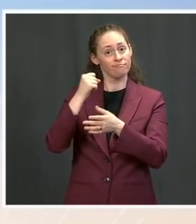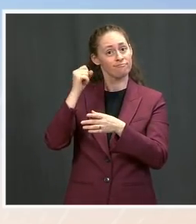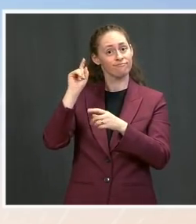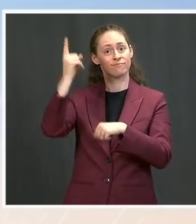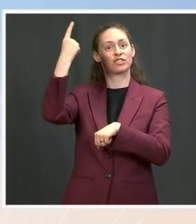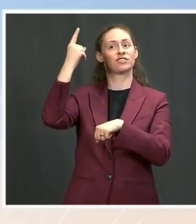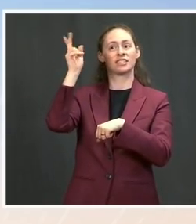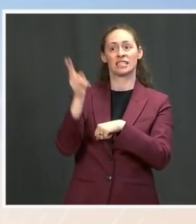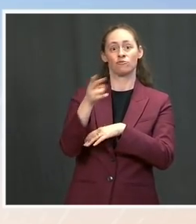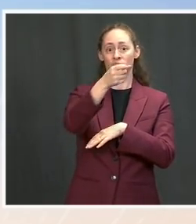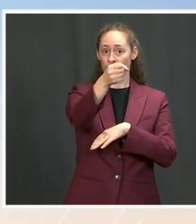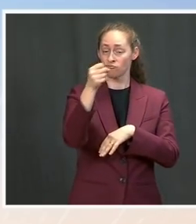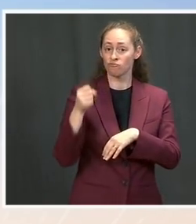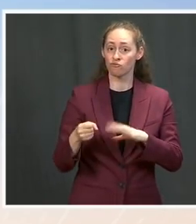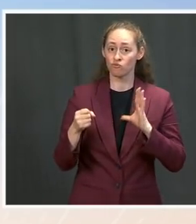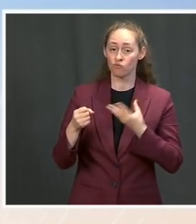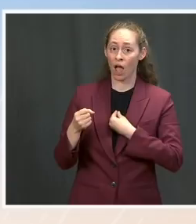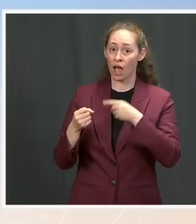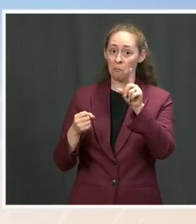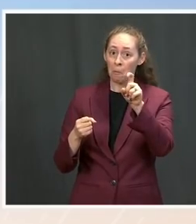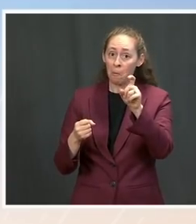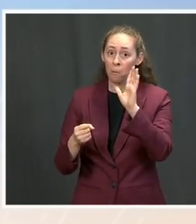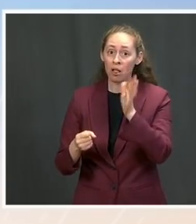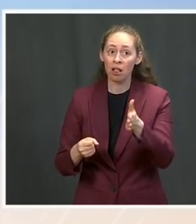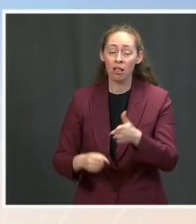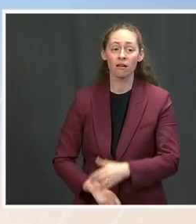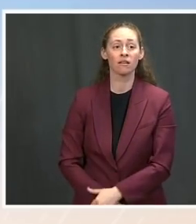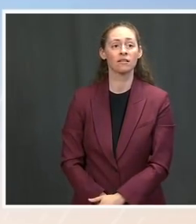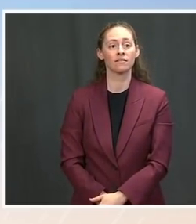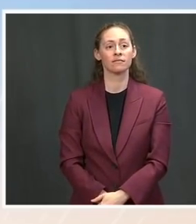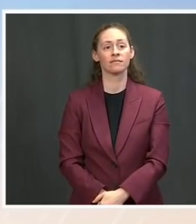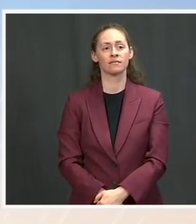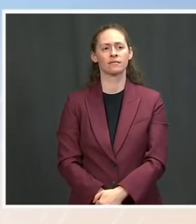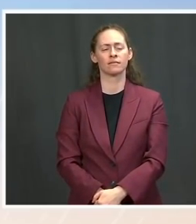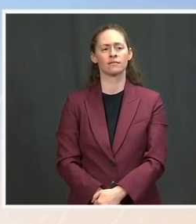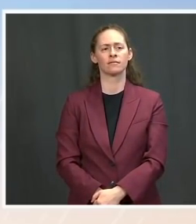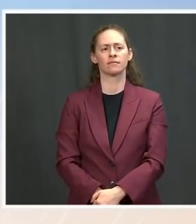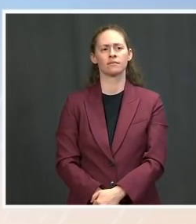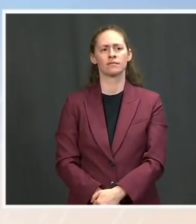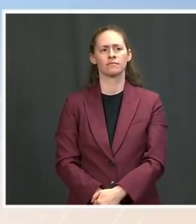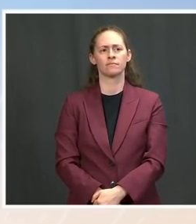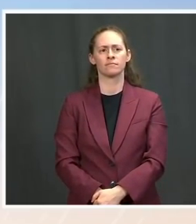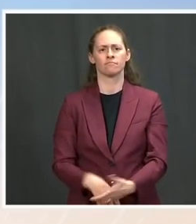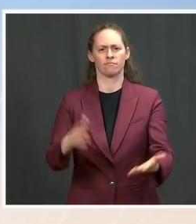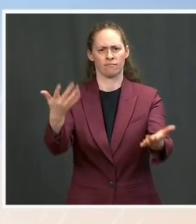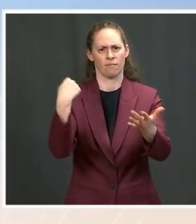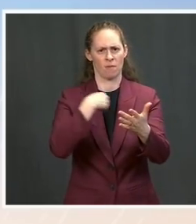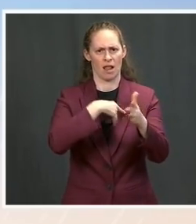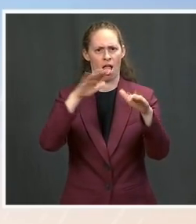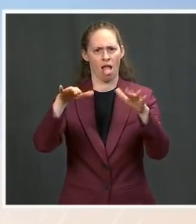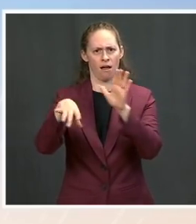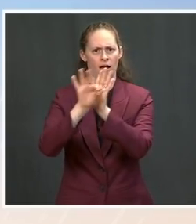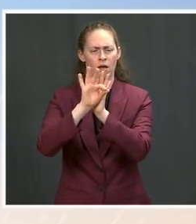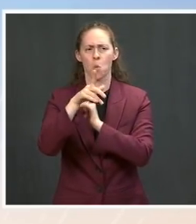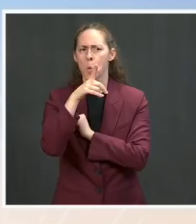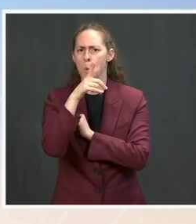many ambassadors quite yet -- and we hope to soon; stay tuned -- certainly, the President looks to ensuring